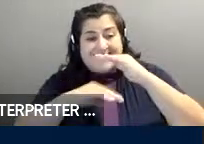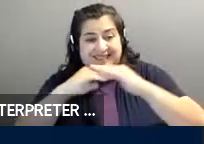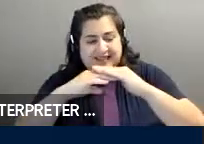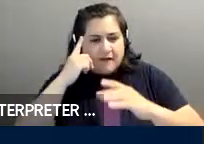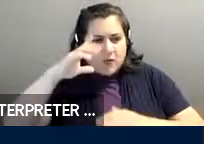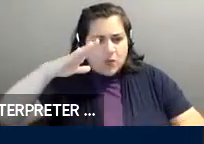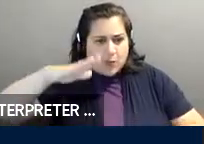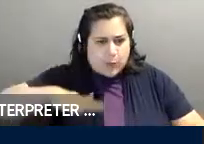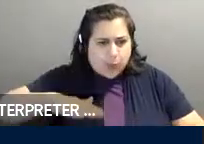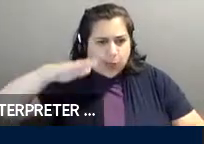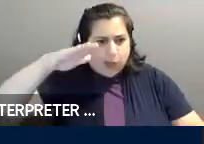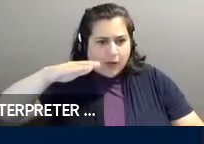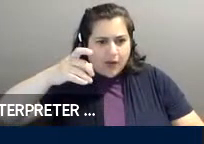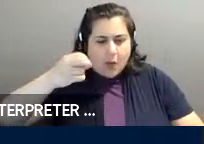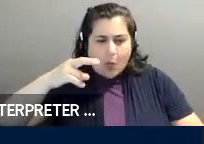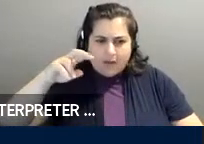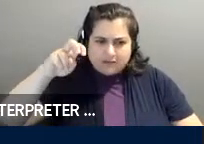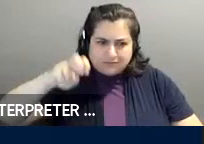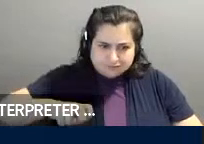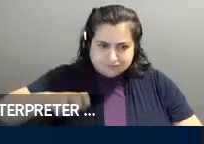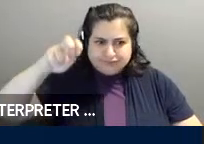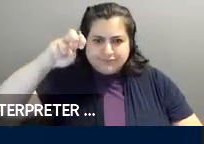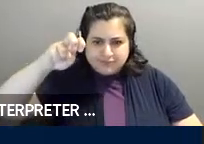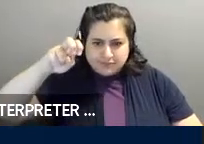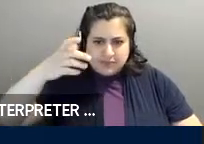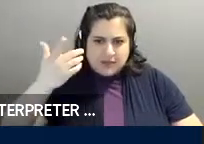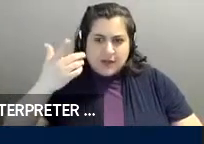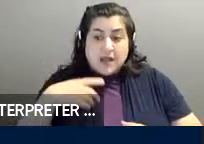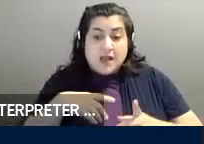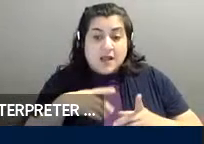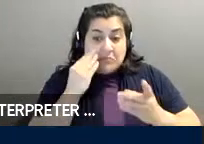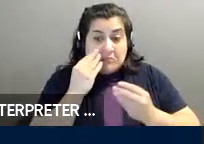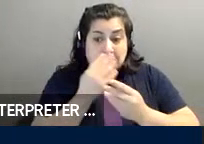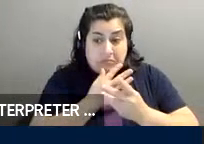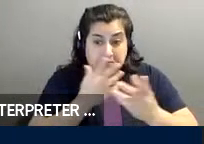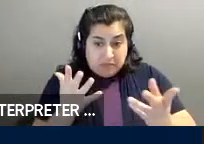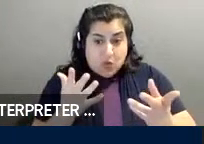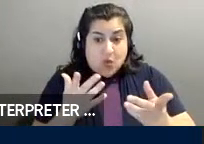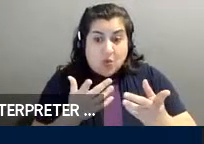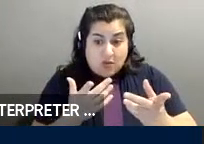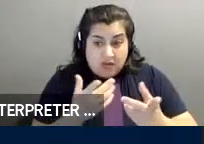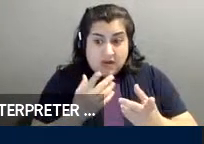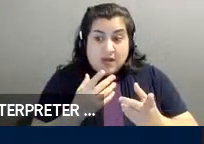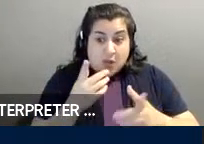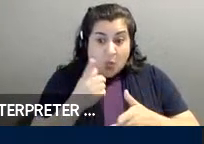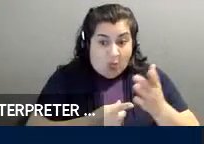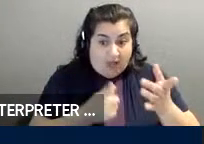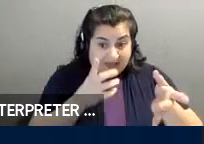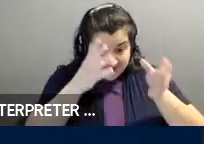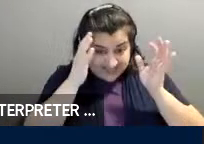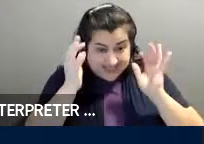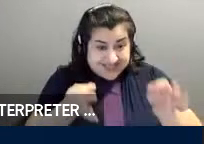kind of that adjustability and kind of that high transfer height of 25 inches, but there